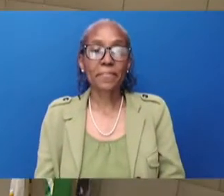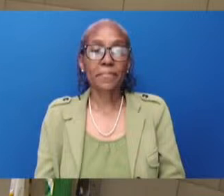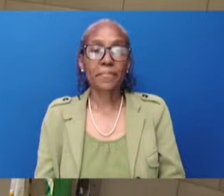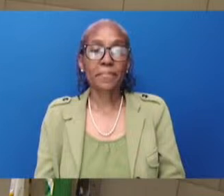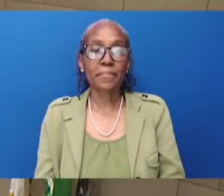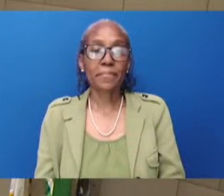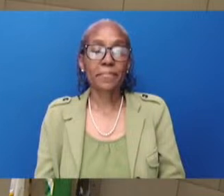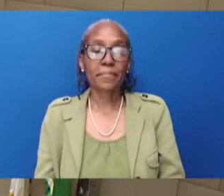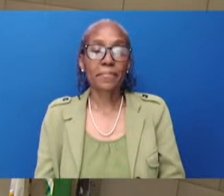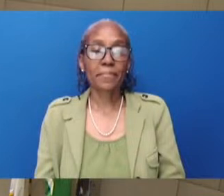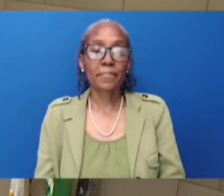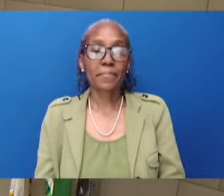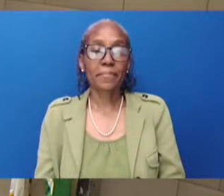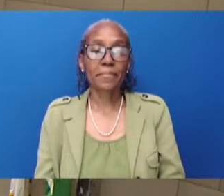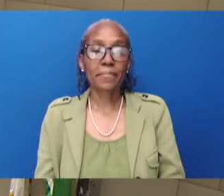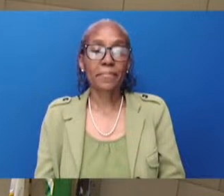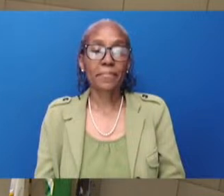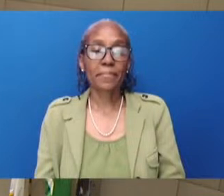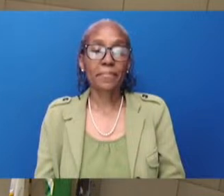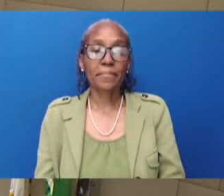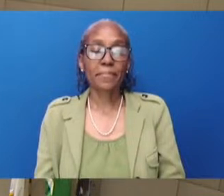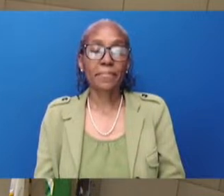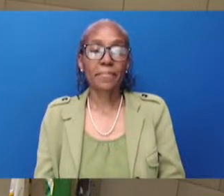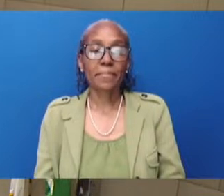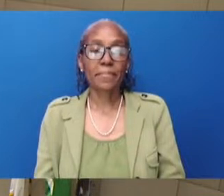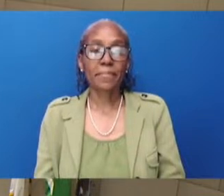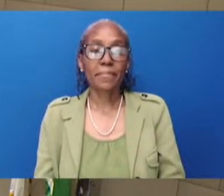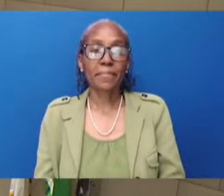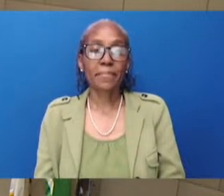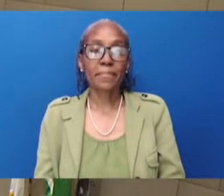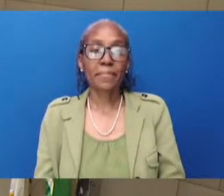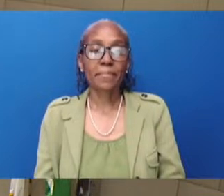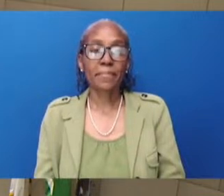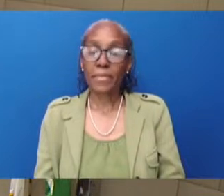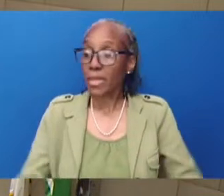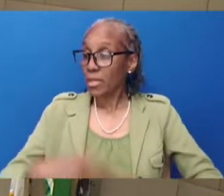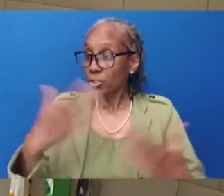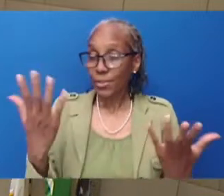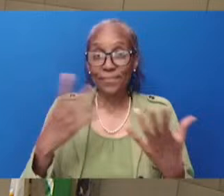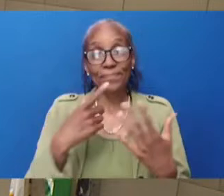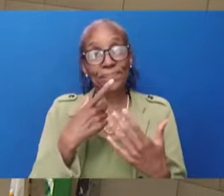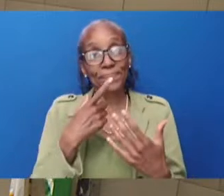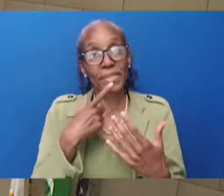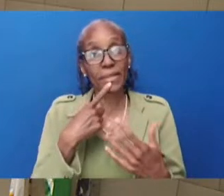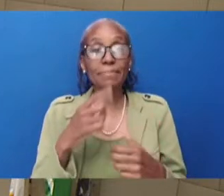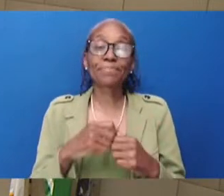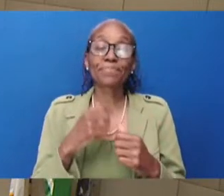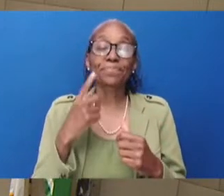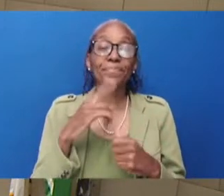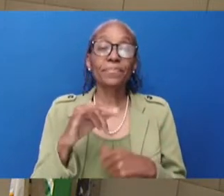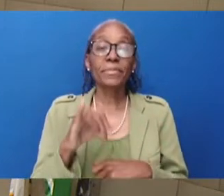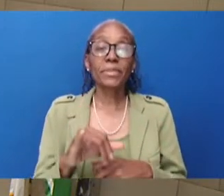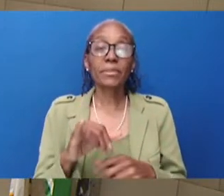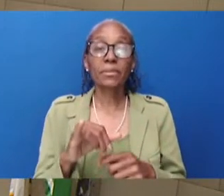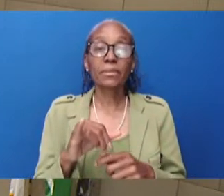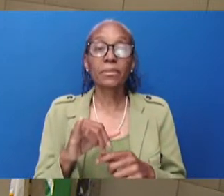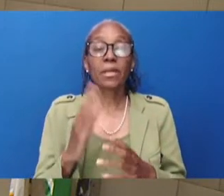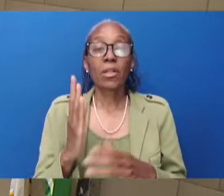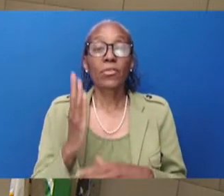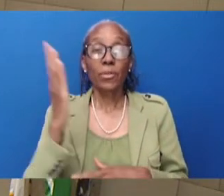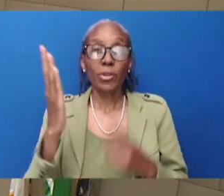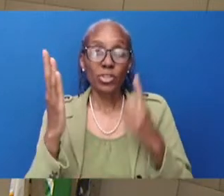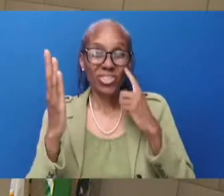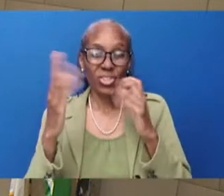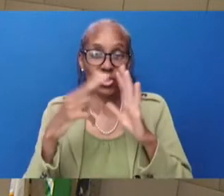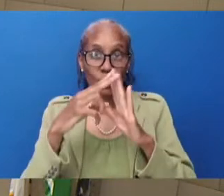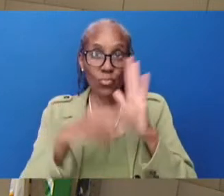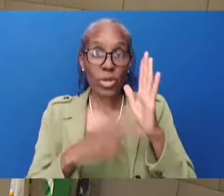THANK YOU.